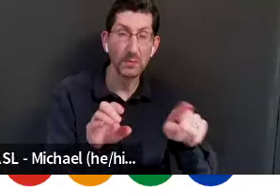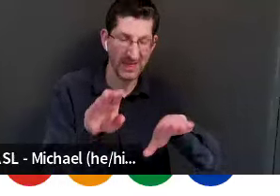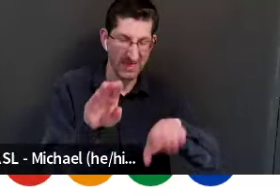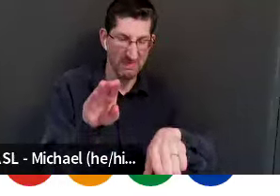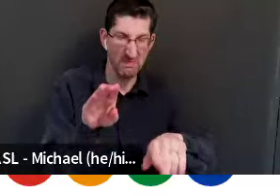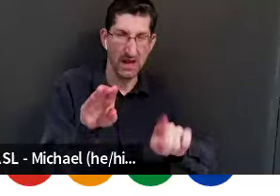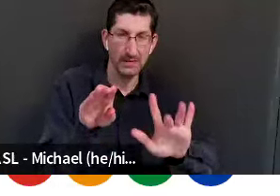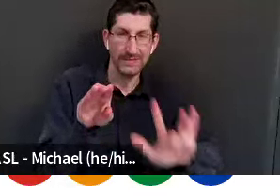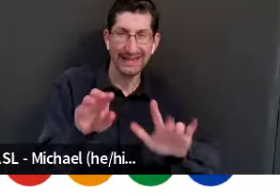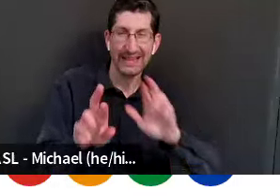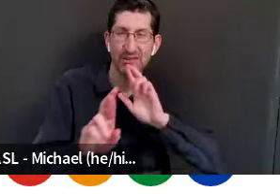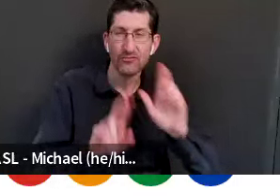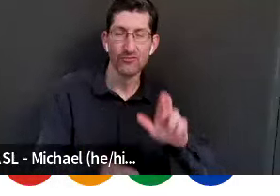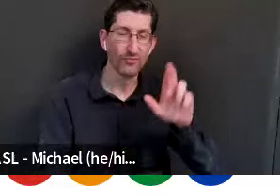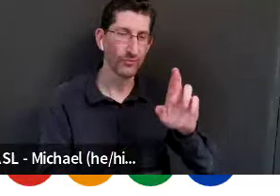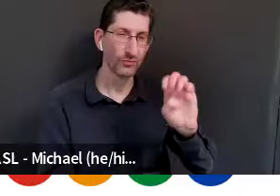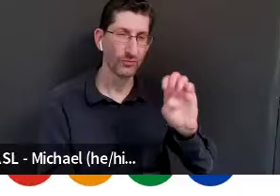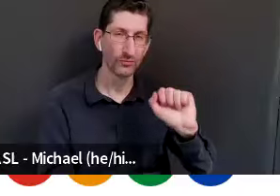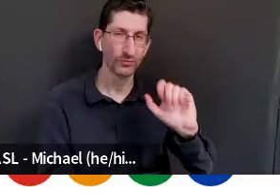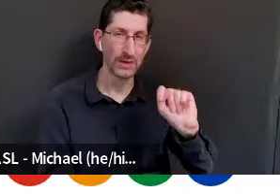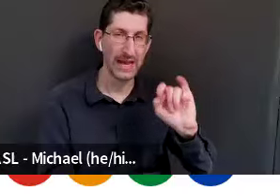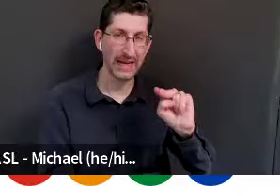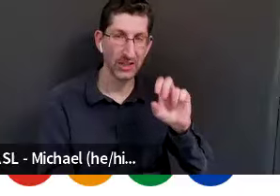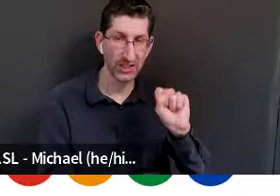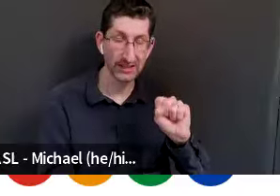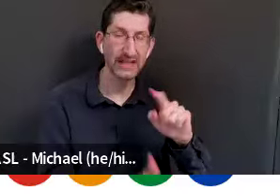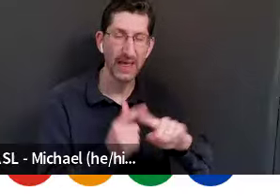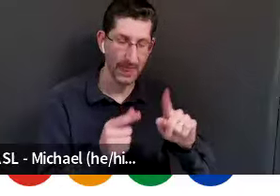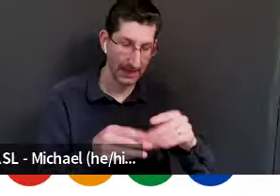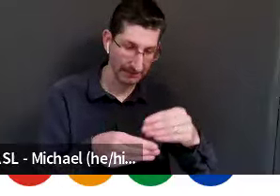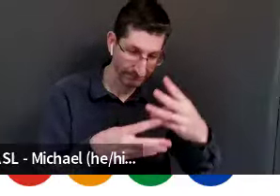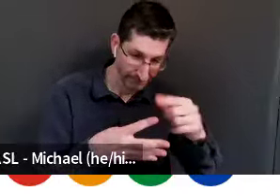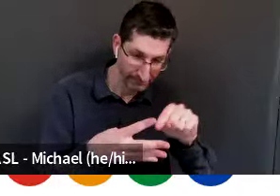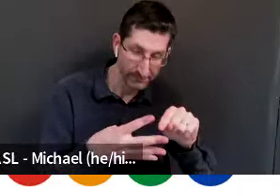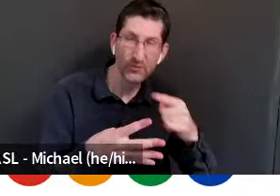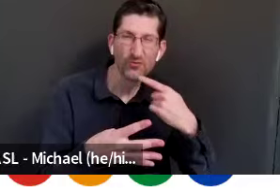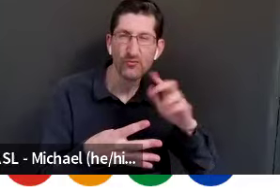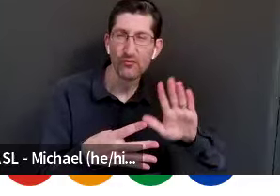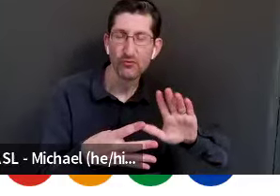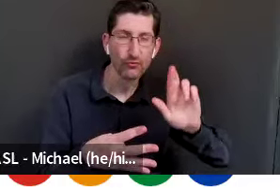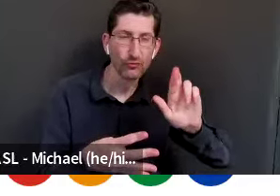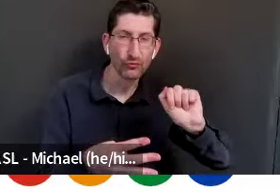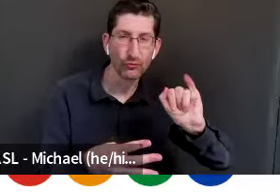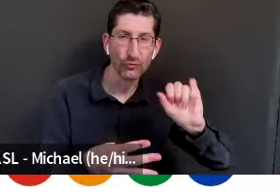FOR THOSE WHO ARE VIRTUAL, IN THE ZOOM CONTROLS, CLICK REACTIONS, CLICK RAISE HAND.